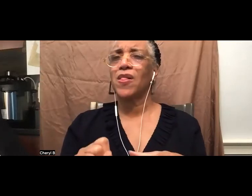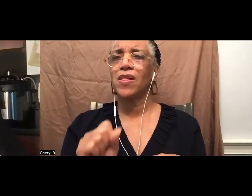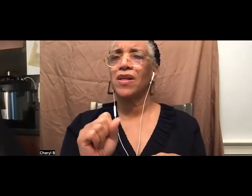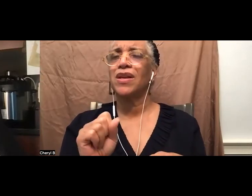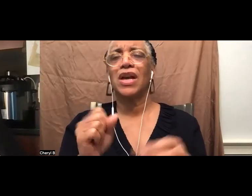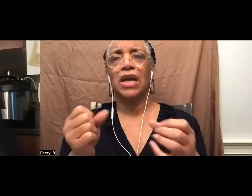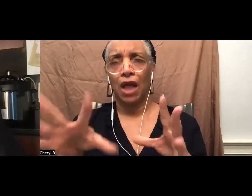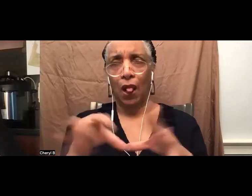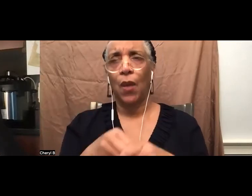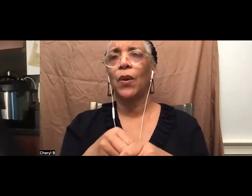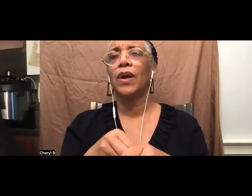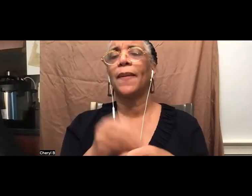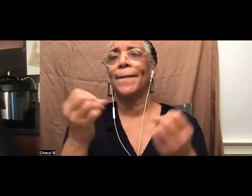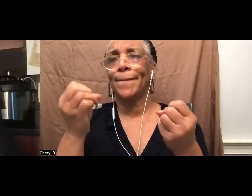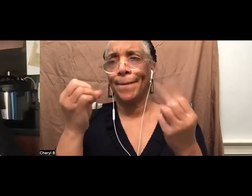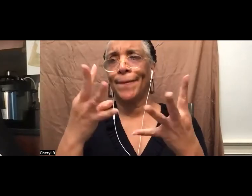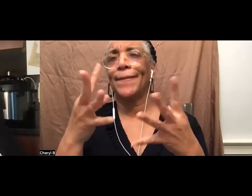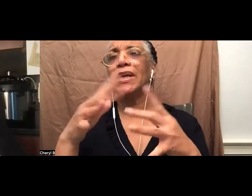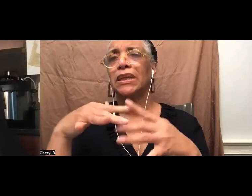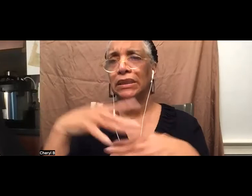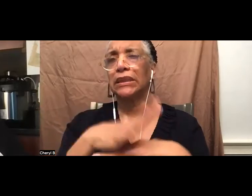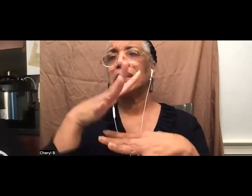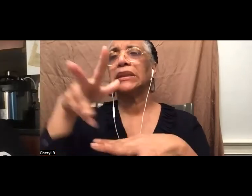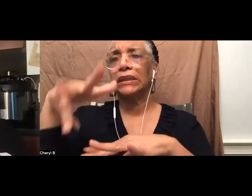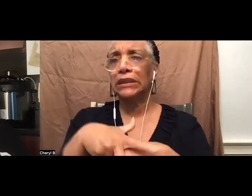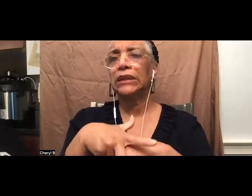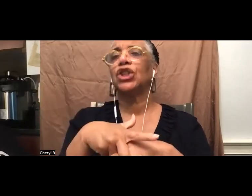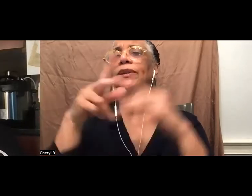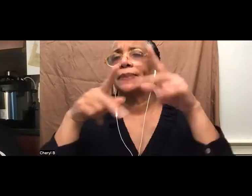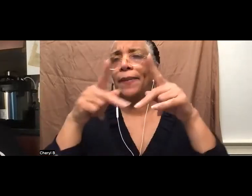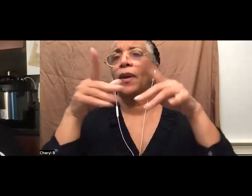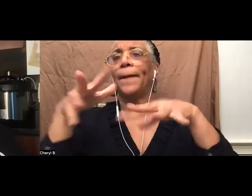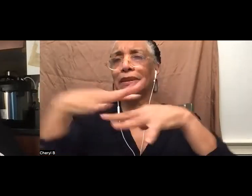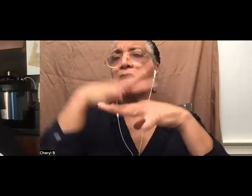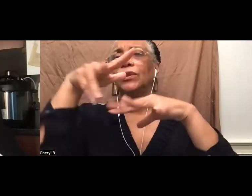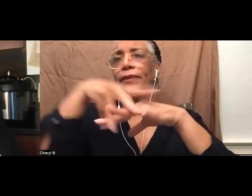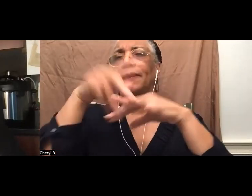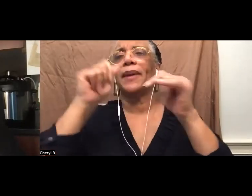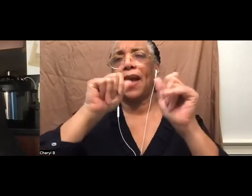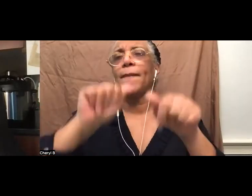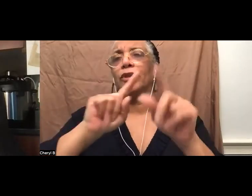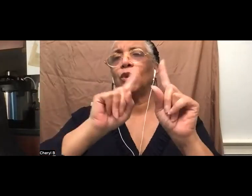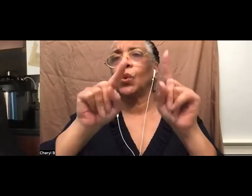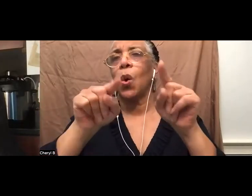from being able to attend COP. The costs of travel are incredibly high, the cost of